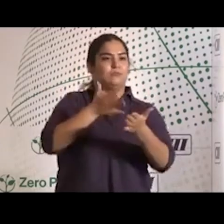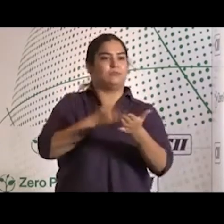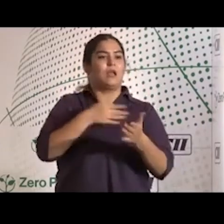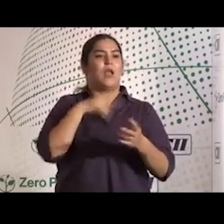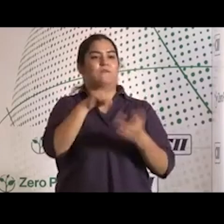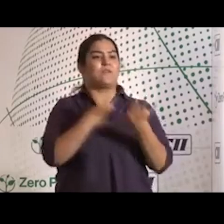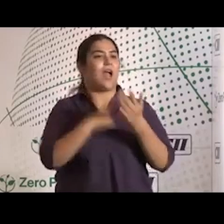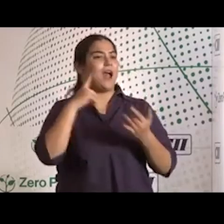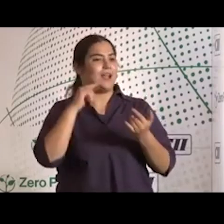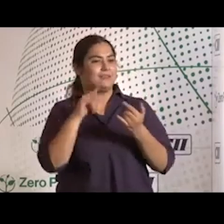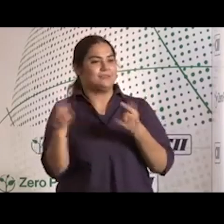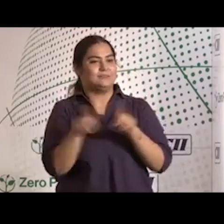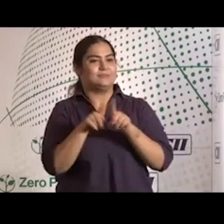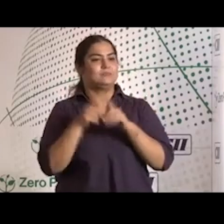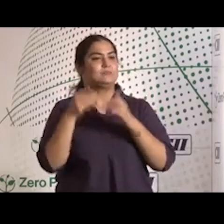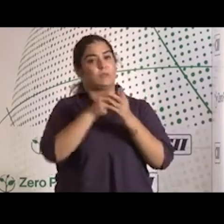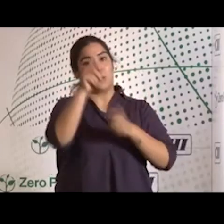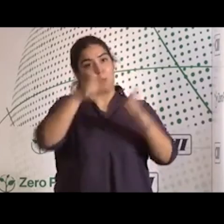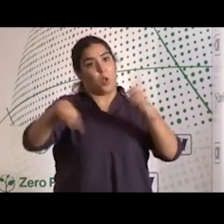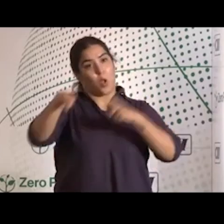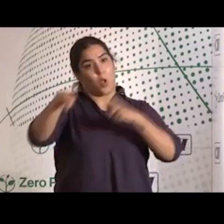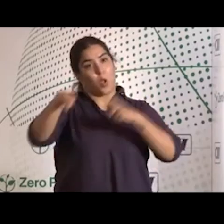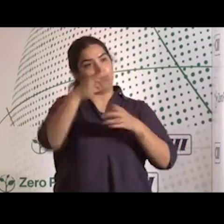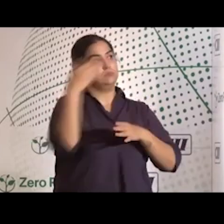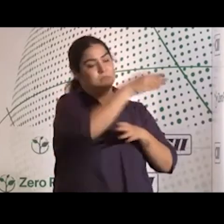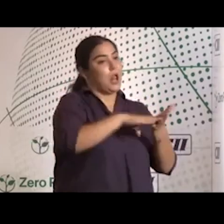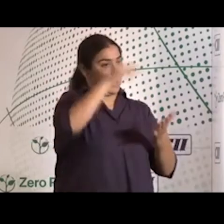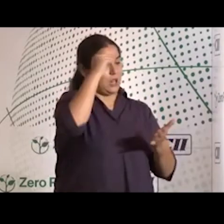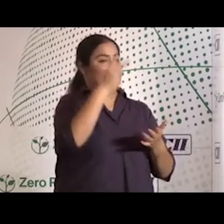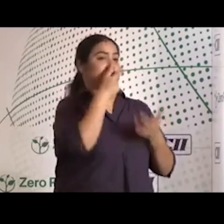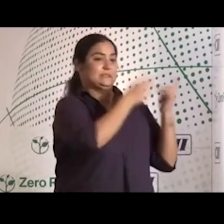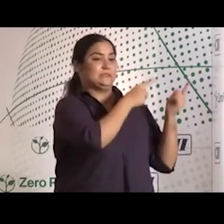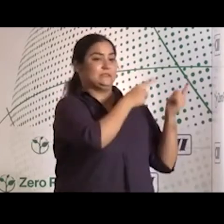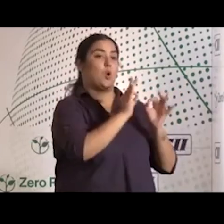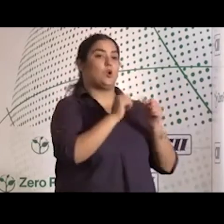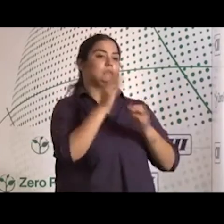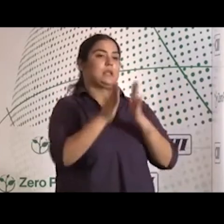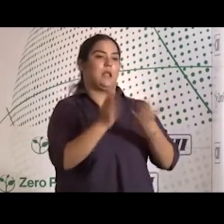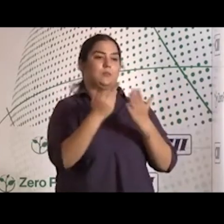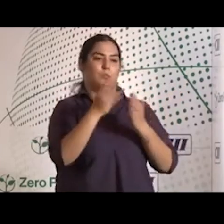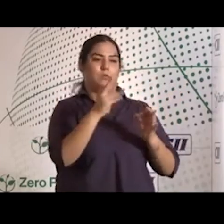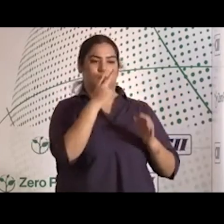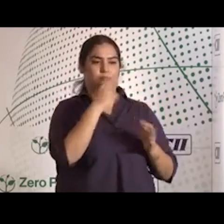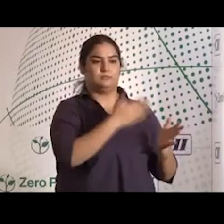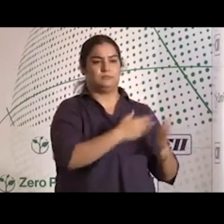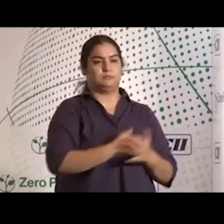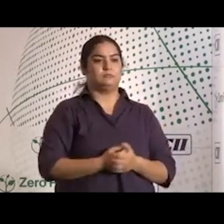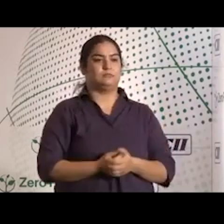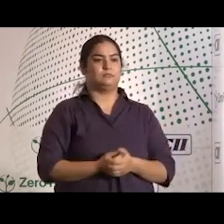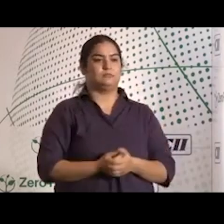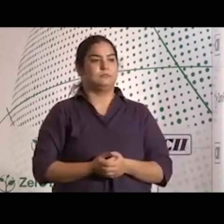So I think I love your services then and look at that. So I think that is very important,